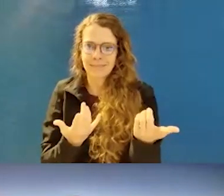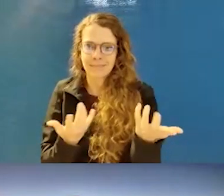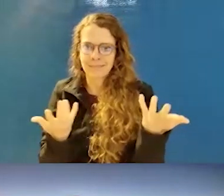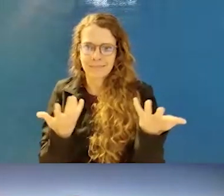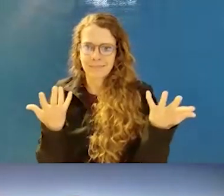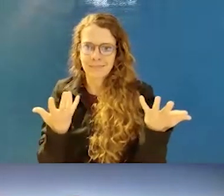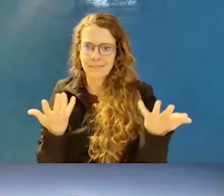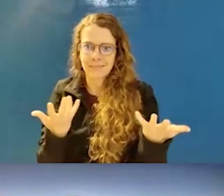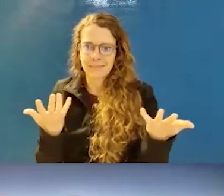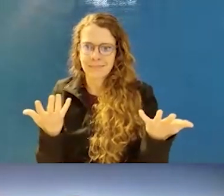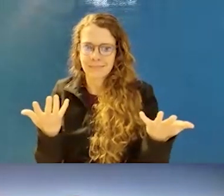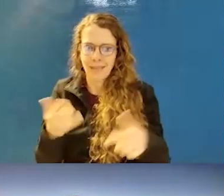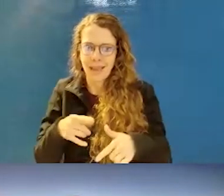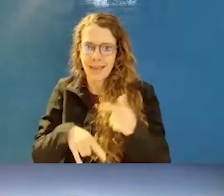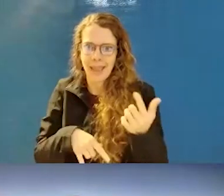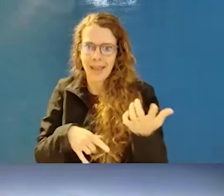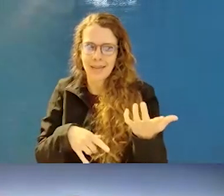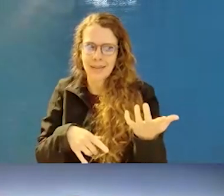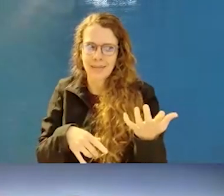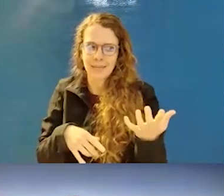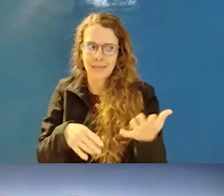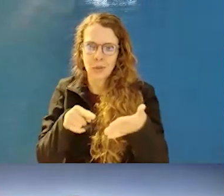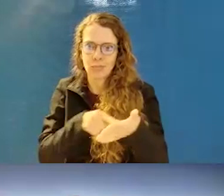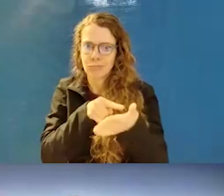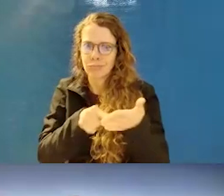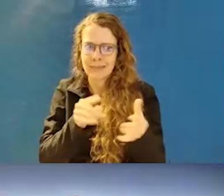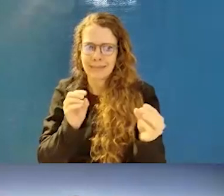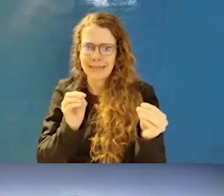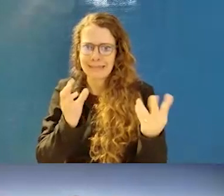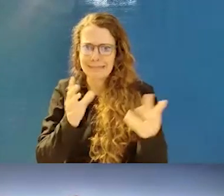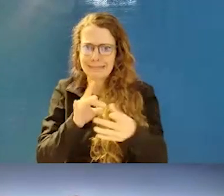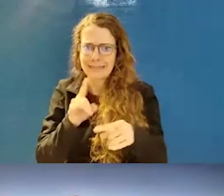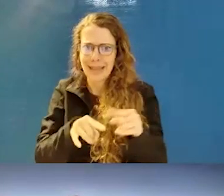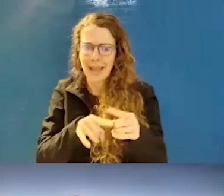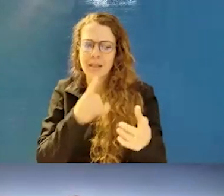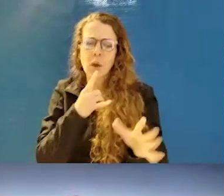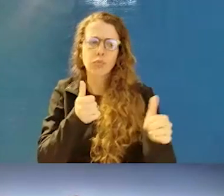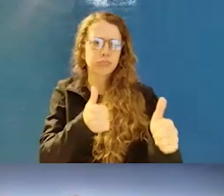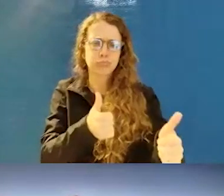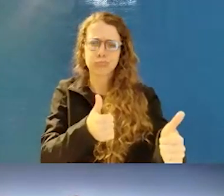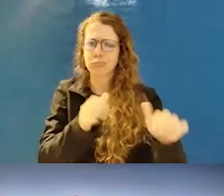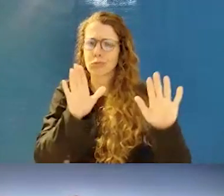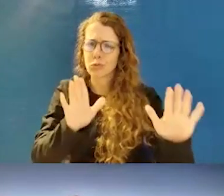you know, give them any critical comments. You know, you just say, this is absolutely great.